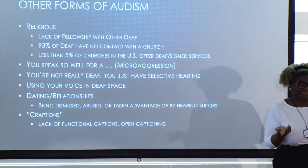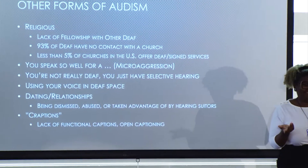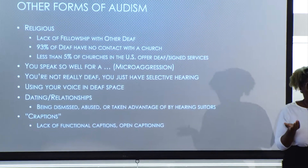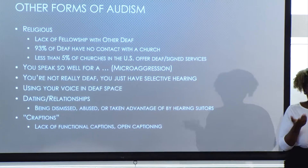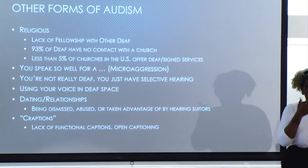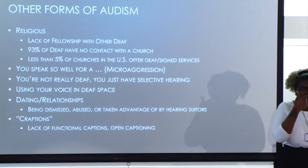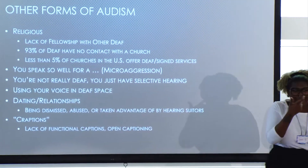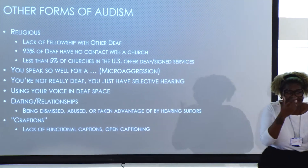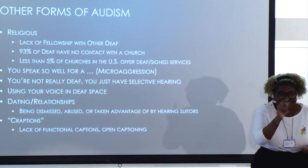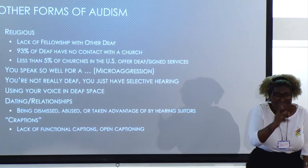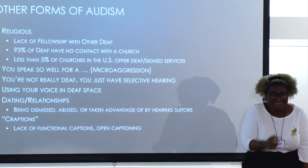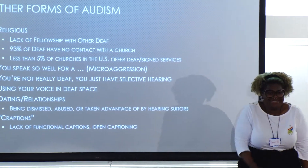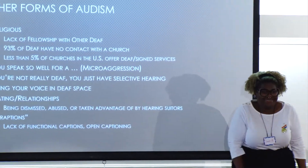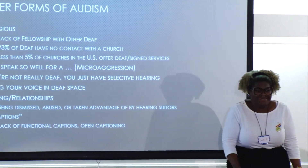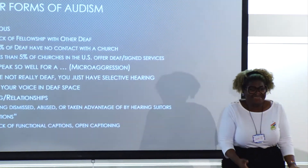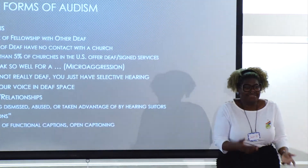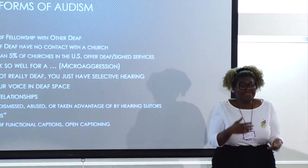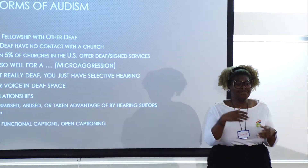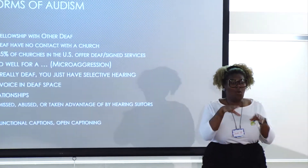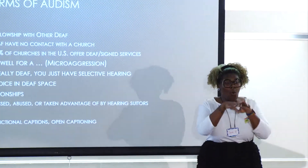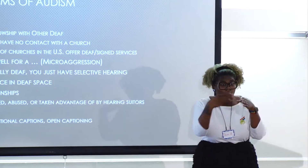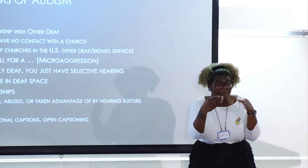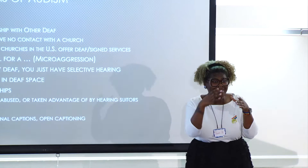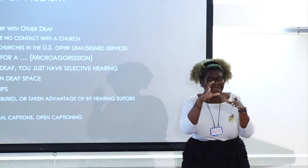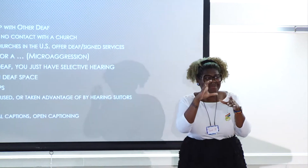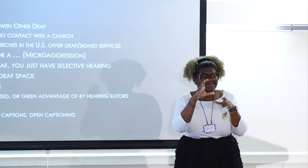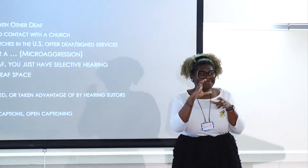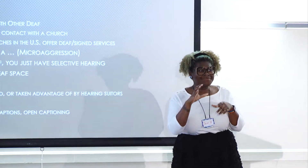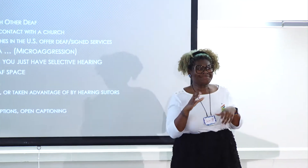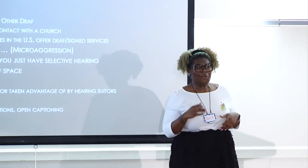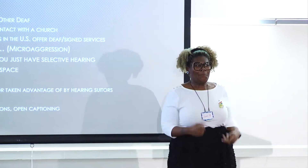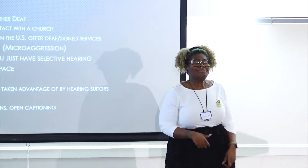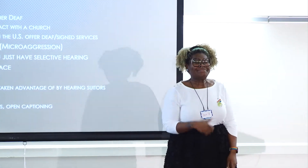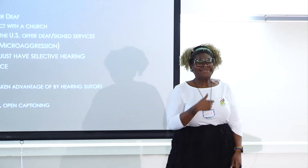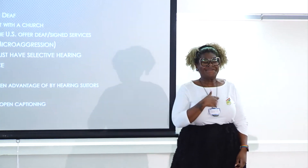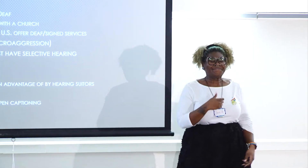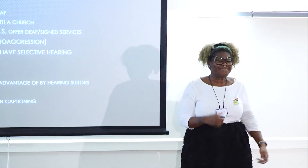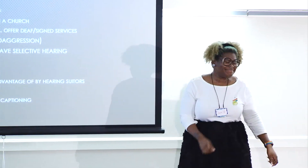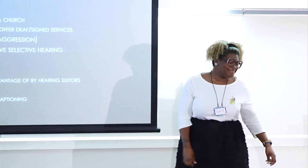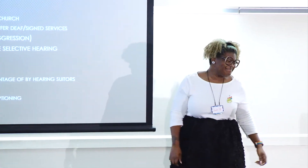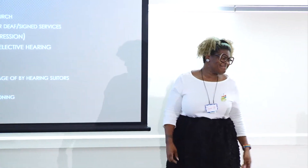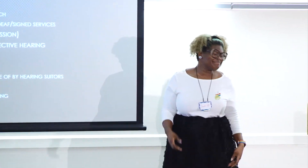captions are access to life. I just want to sit and be able to watch TV.